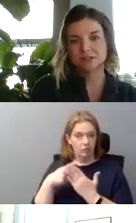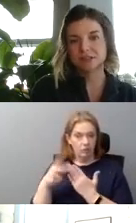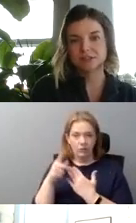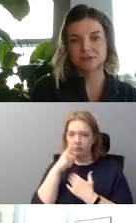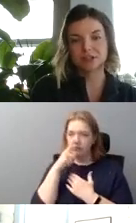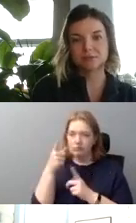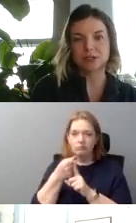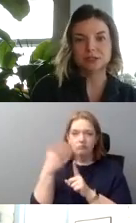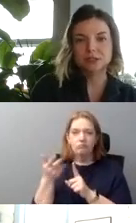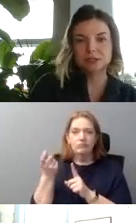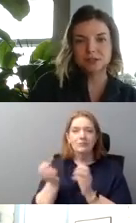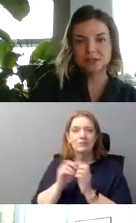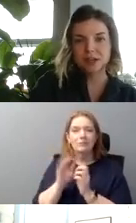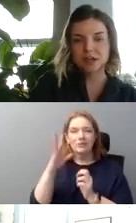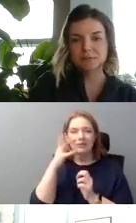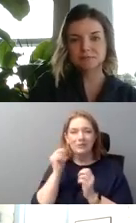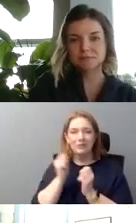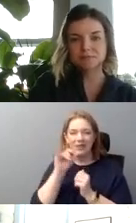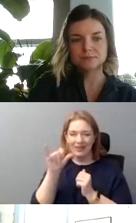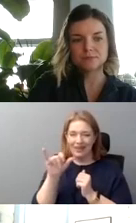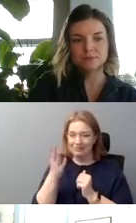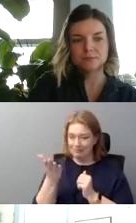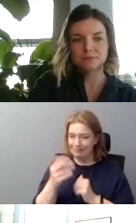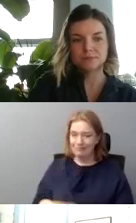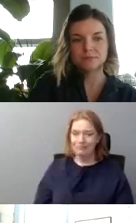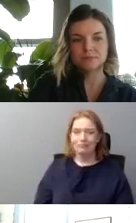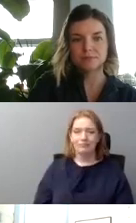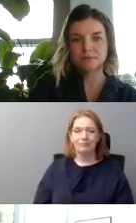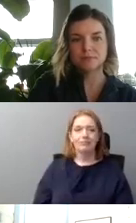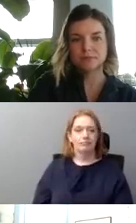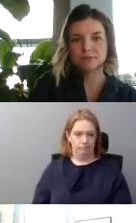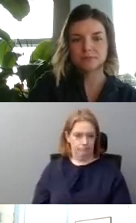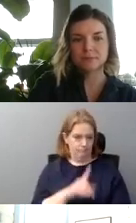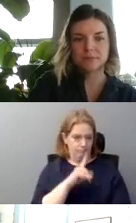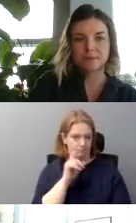a little sense of your experiences on site. S: Totally, oh my pleasure, you know, it's